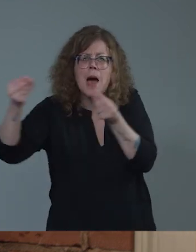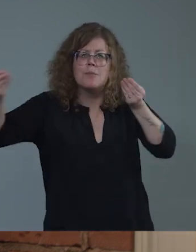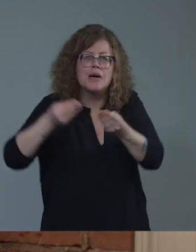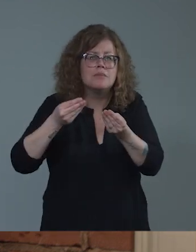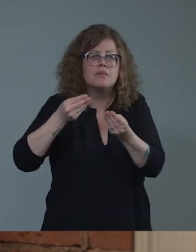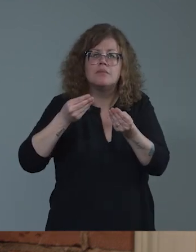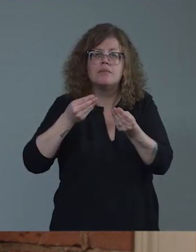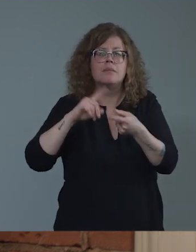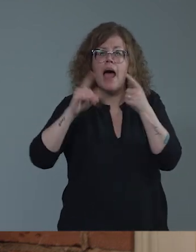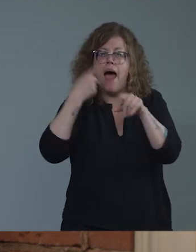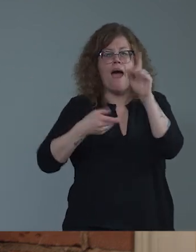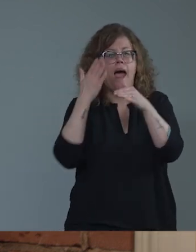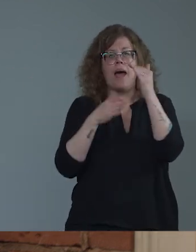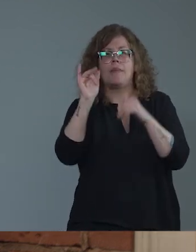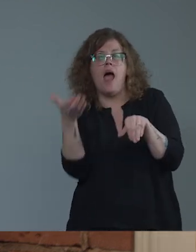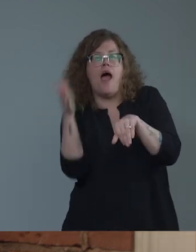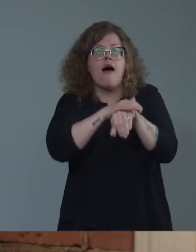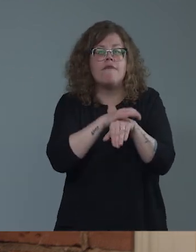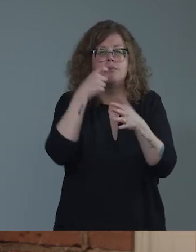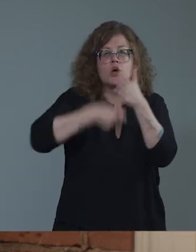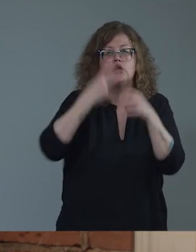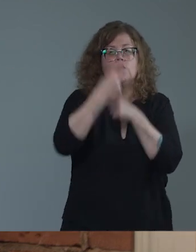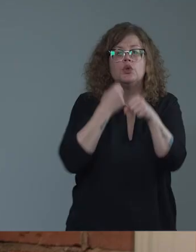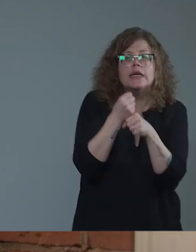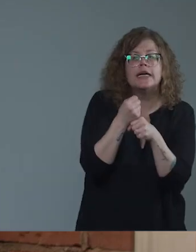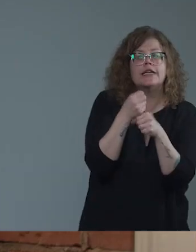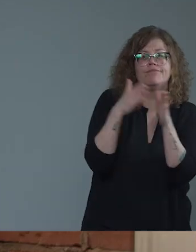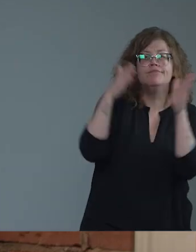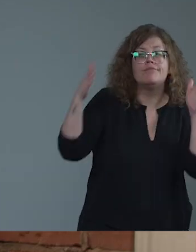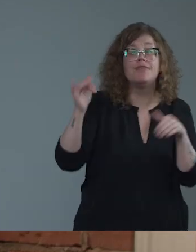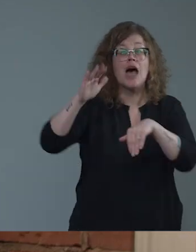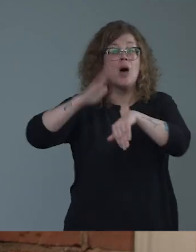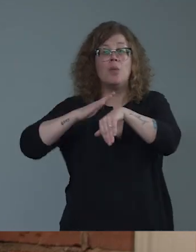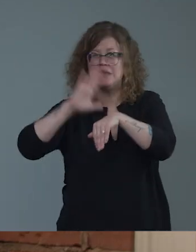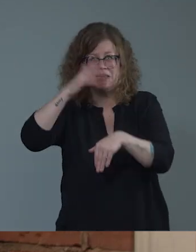years of a lifespan. That's just in case something happens to the artwork due to poor fabrication.